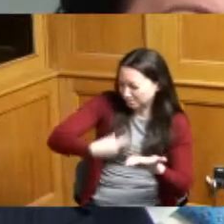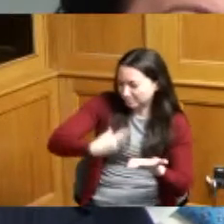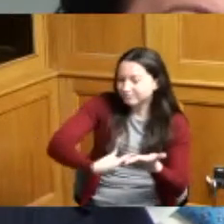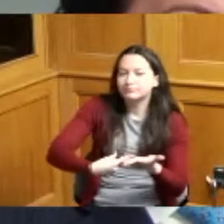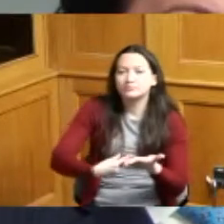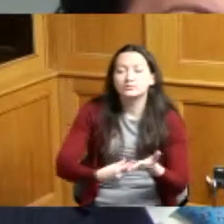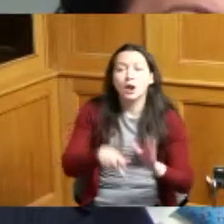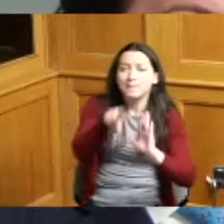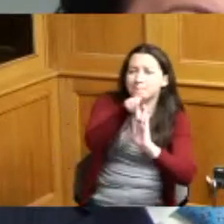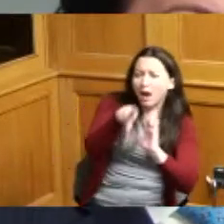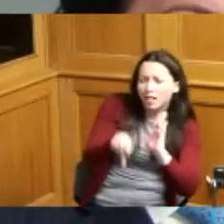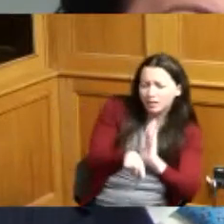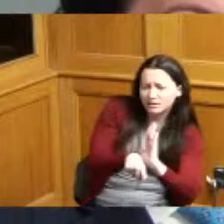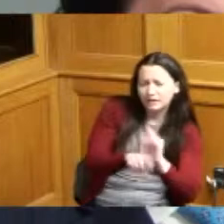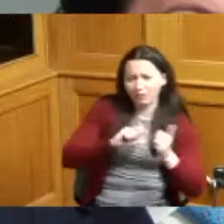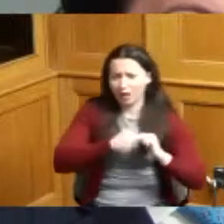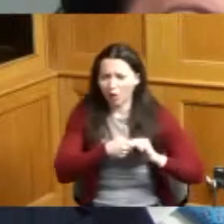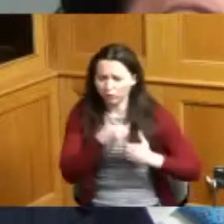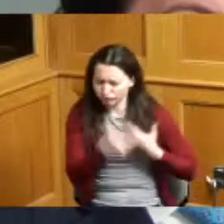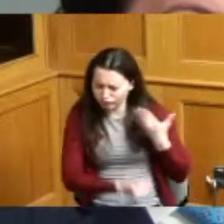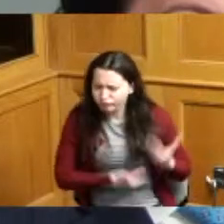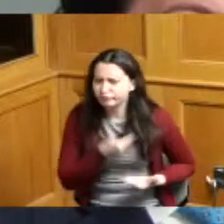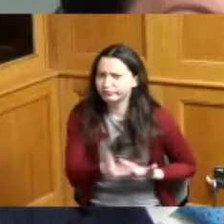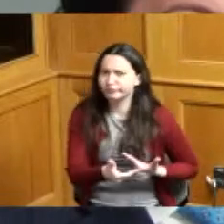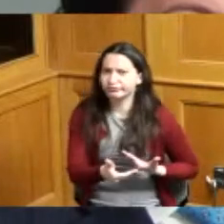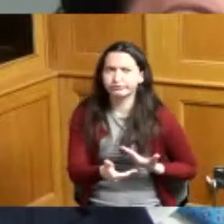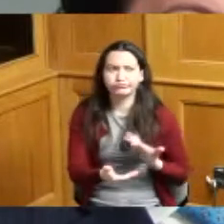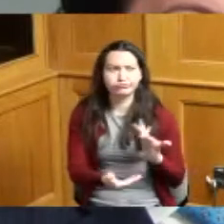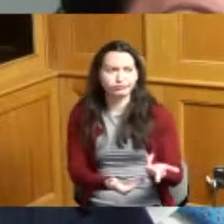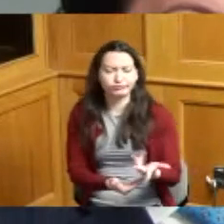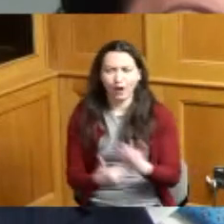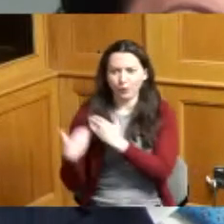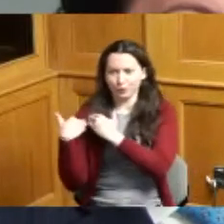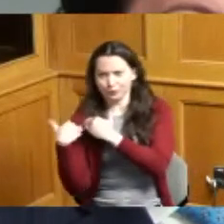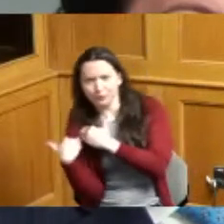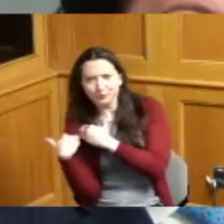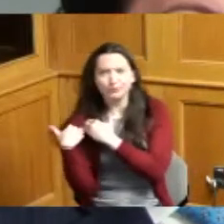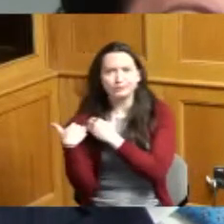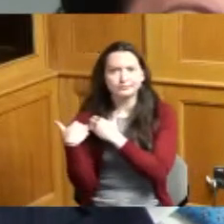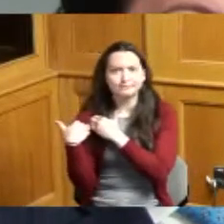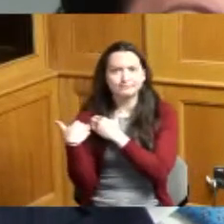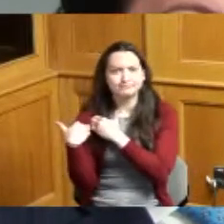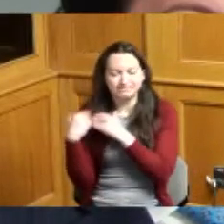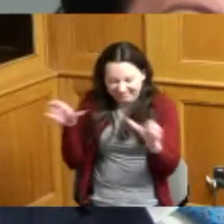policy direction on how we want to have our liability containerized if you will